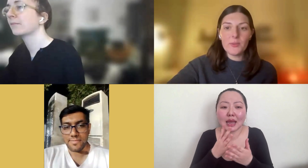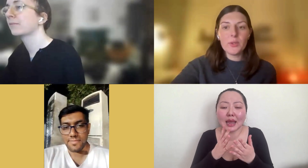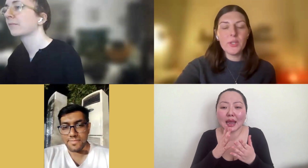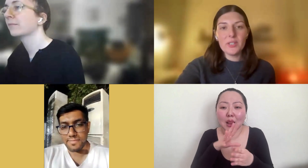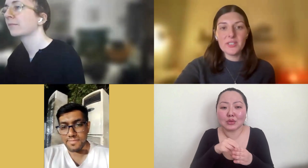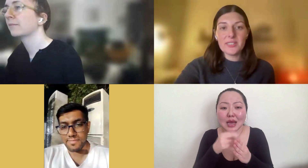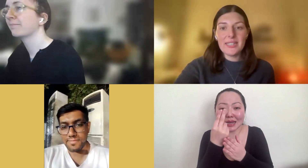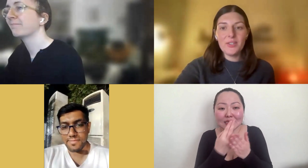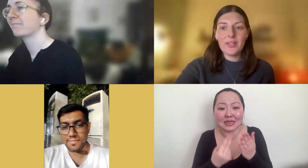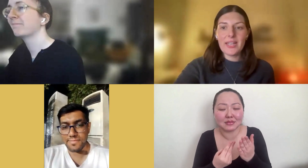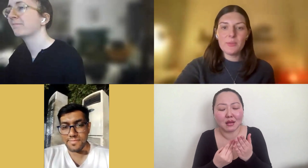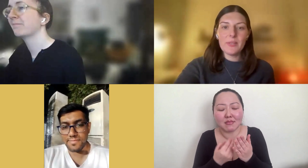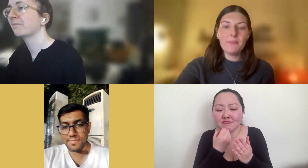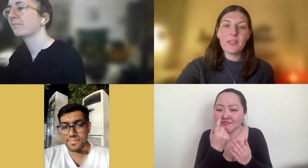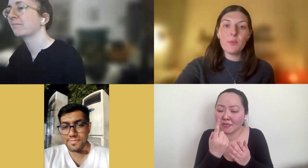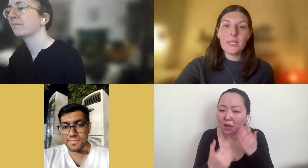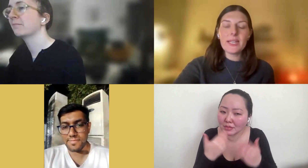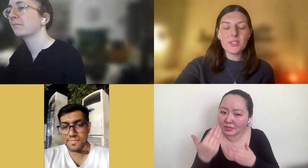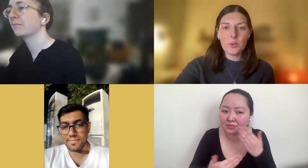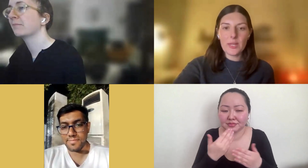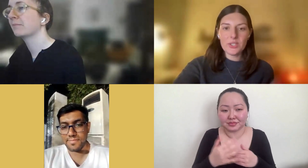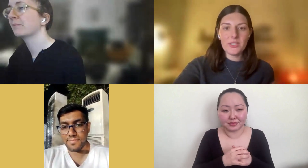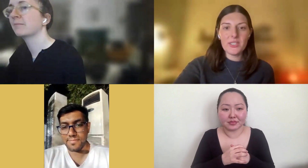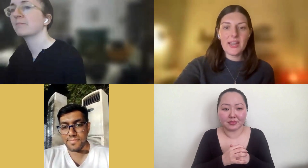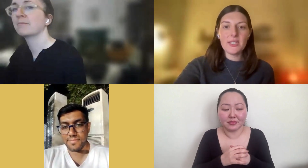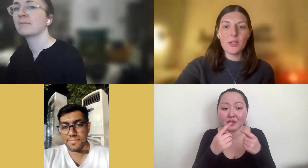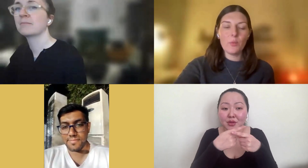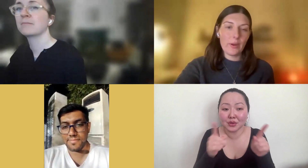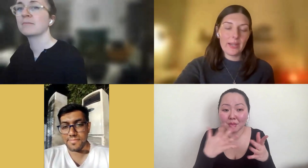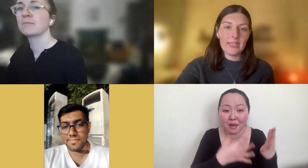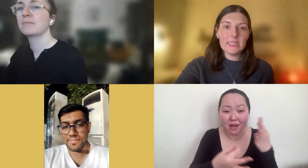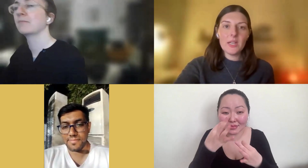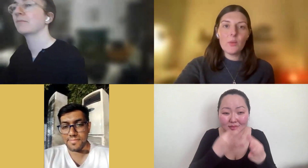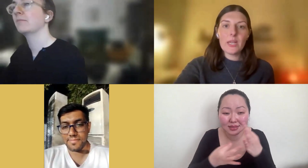so much for your curiosity and engagement. If we didn't get to your question today don't worry,